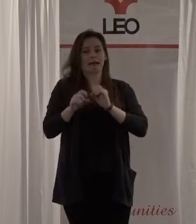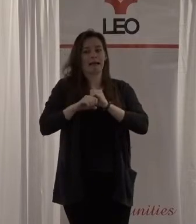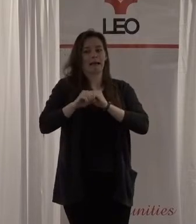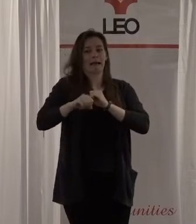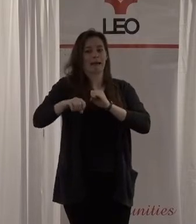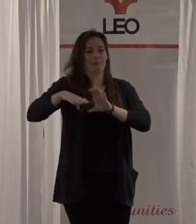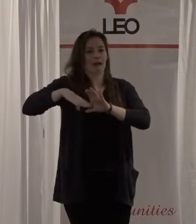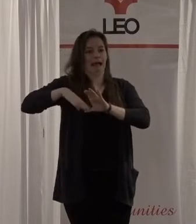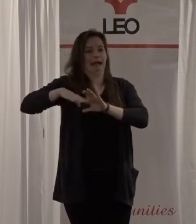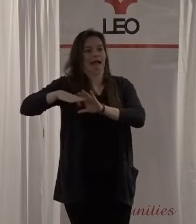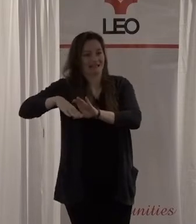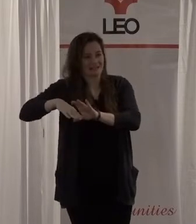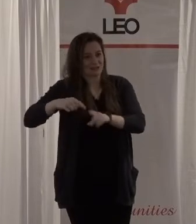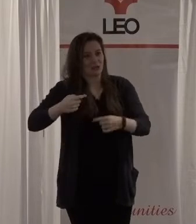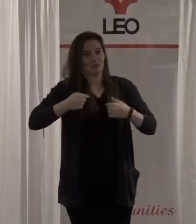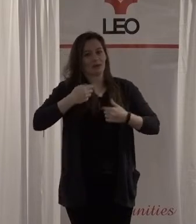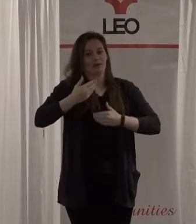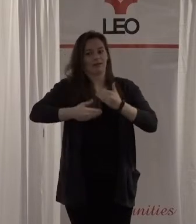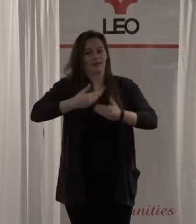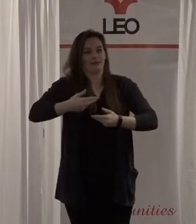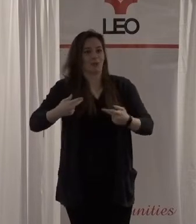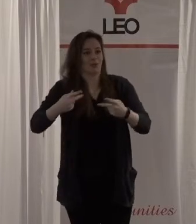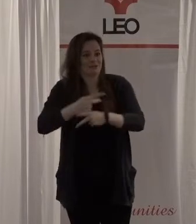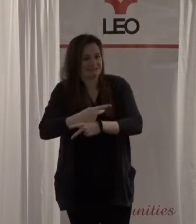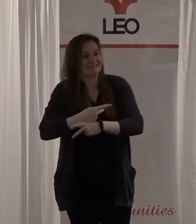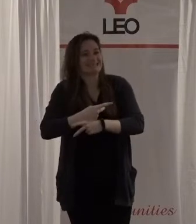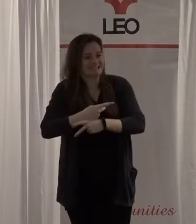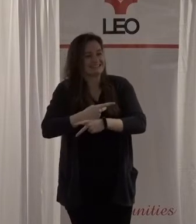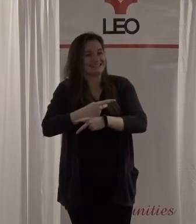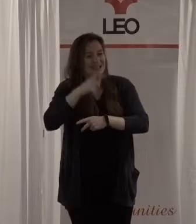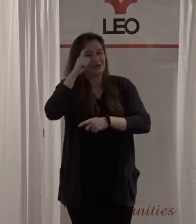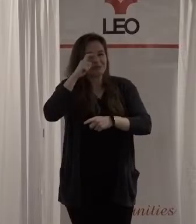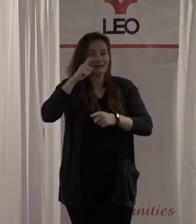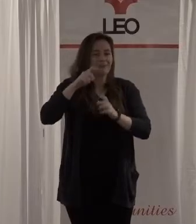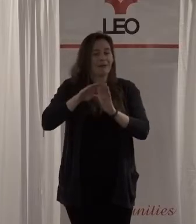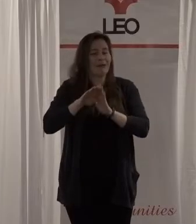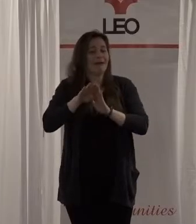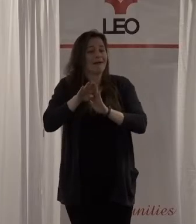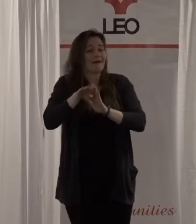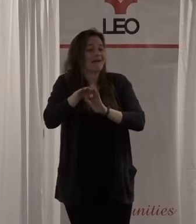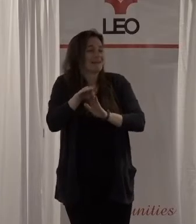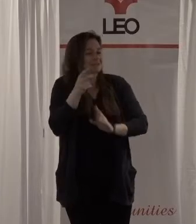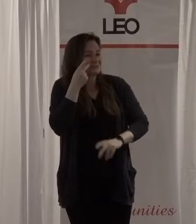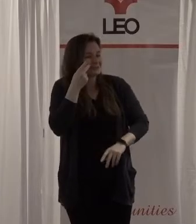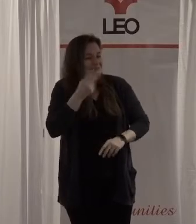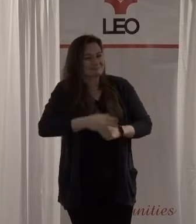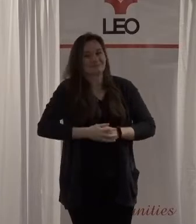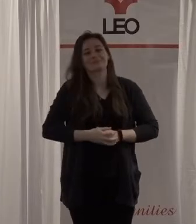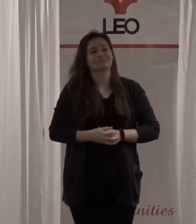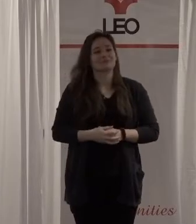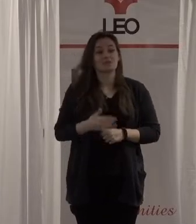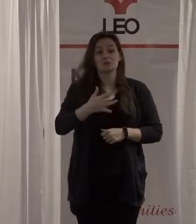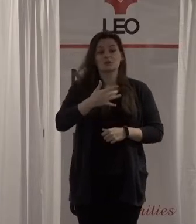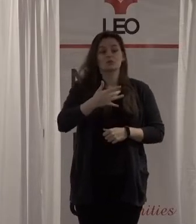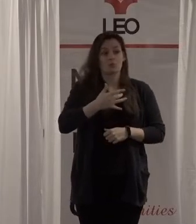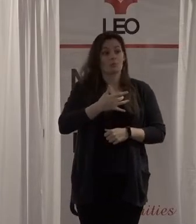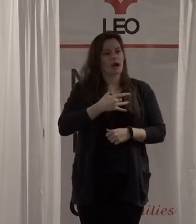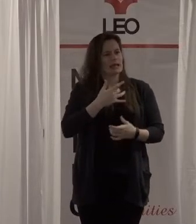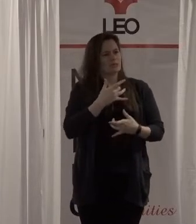THE MORE I AM PUTTERING WITH THE WISDOM. I ALWAYS FIND DESCRIPTION OF YOURSELF RATHER INTERESTING.